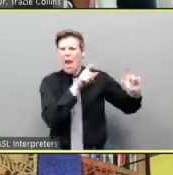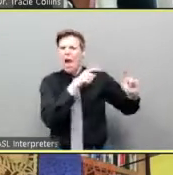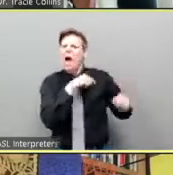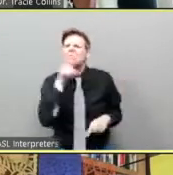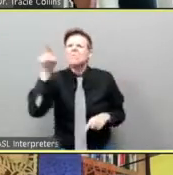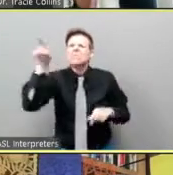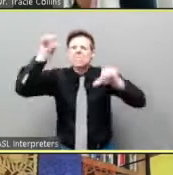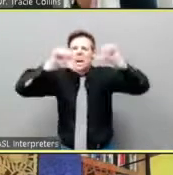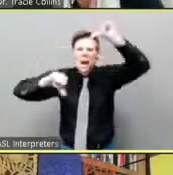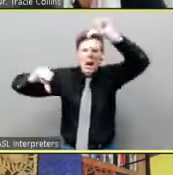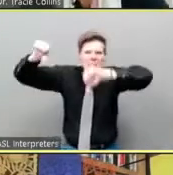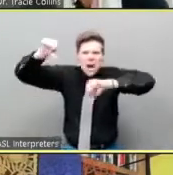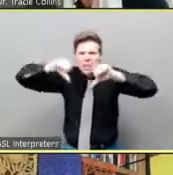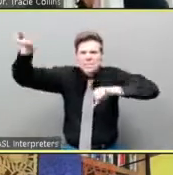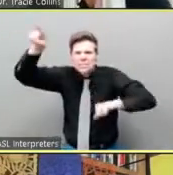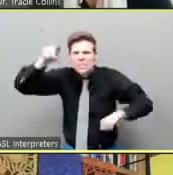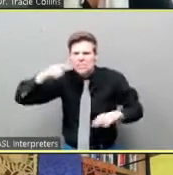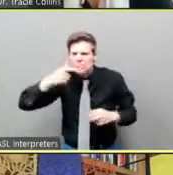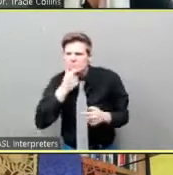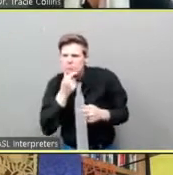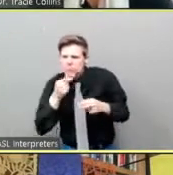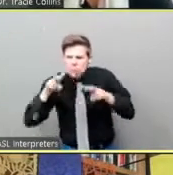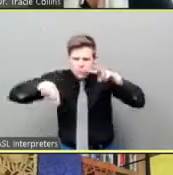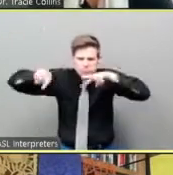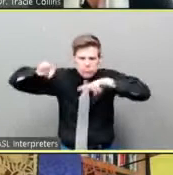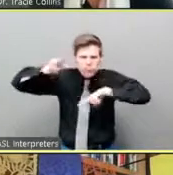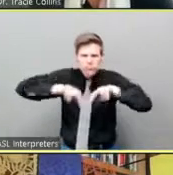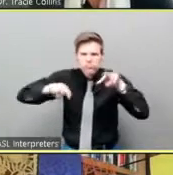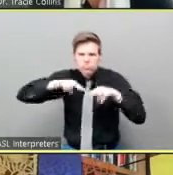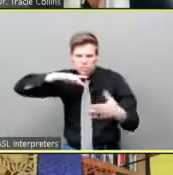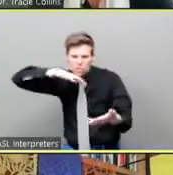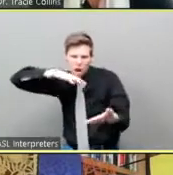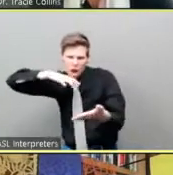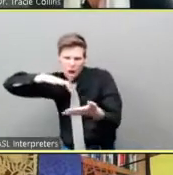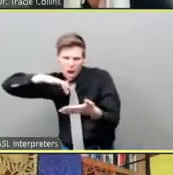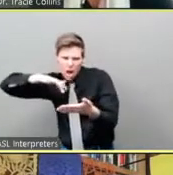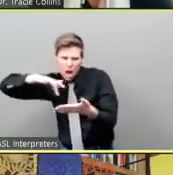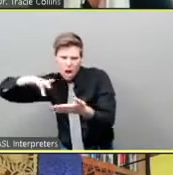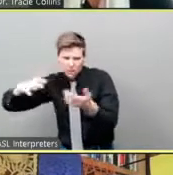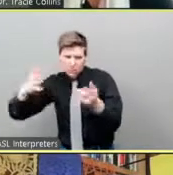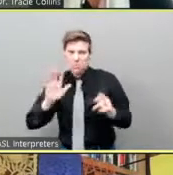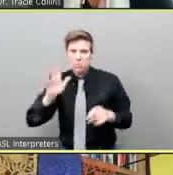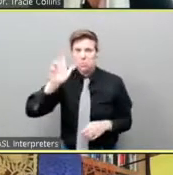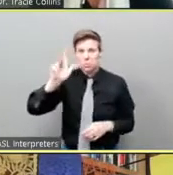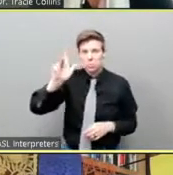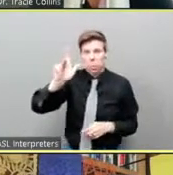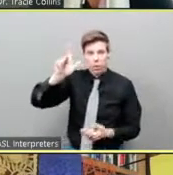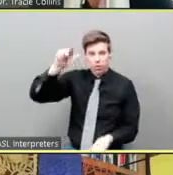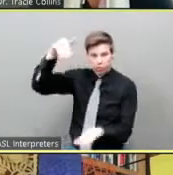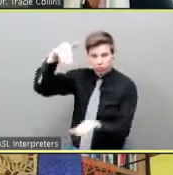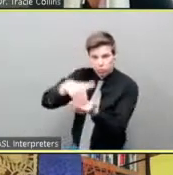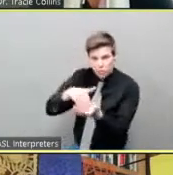are almost uh 24 23,000 people who were studied. This actually is health care